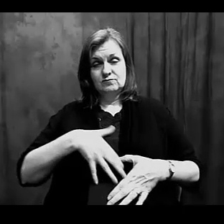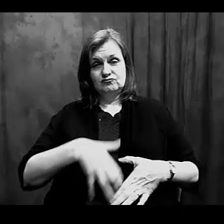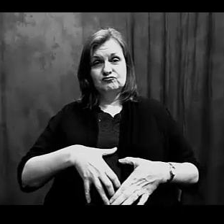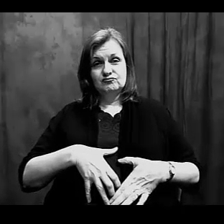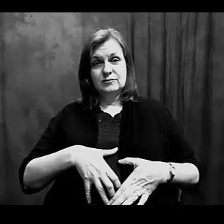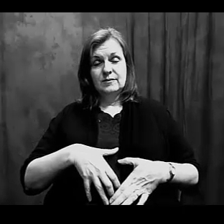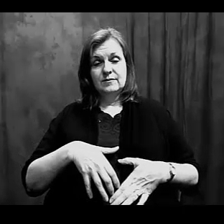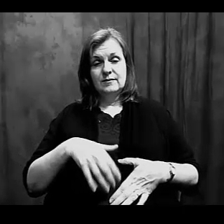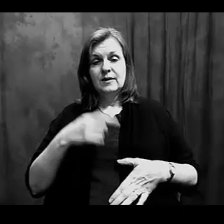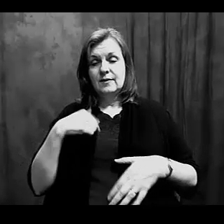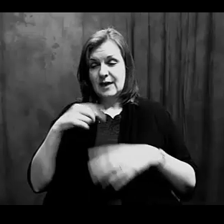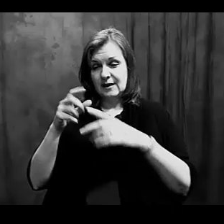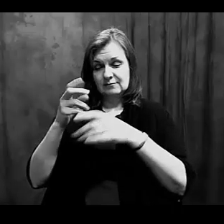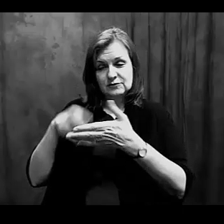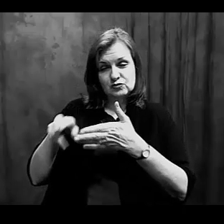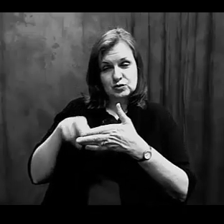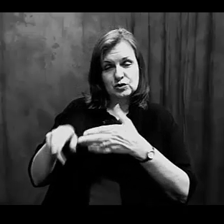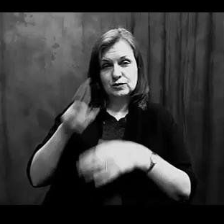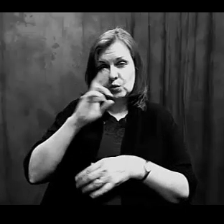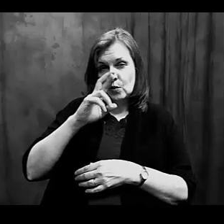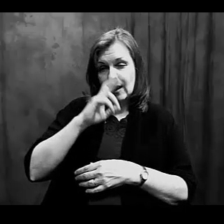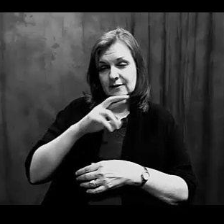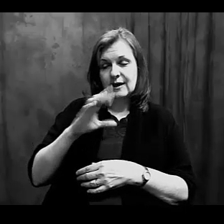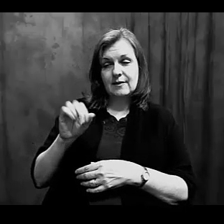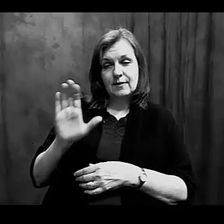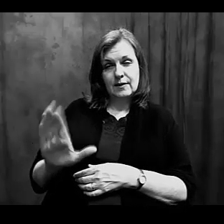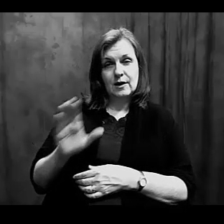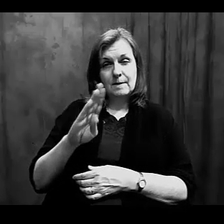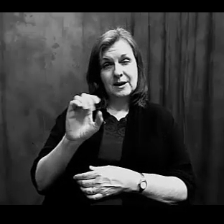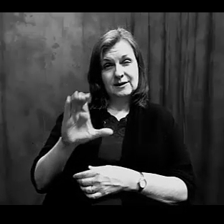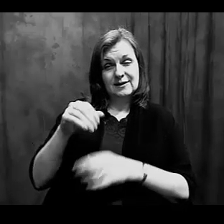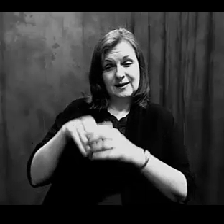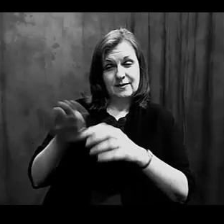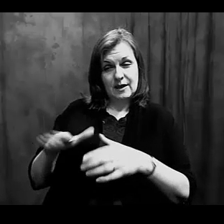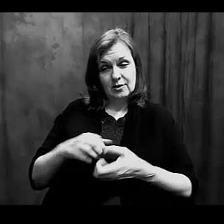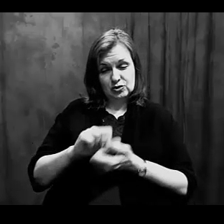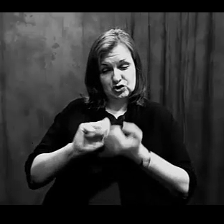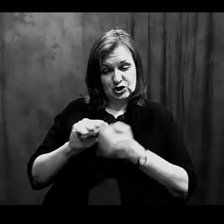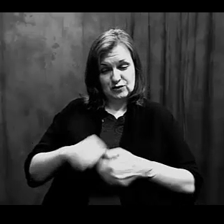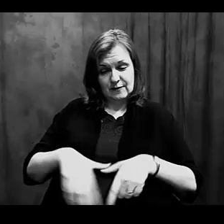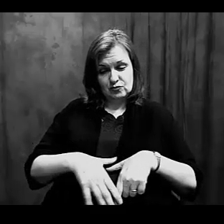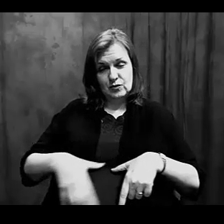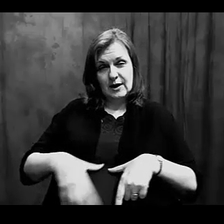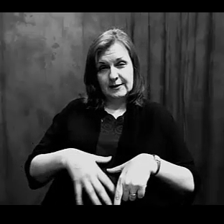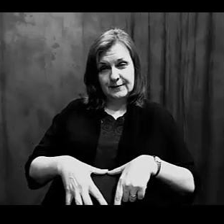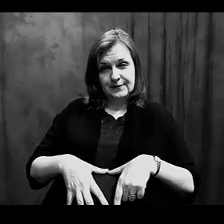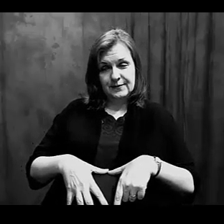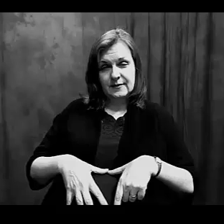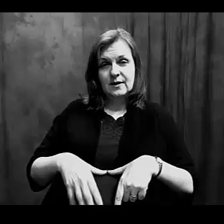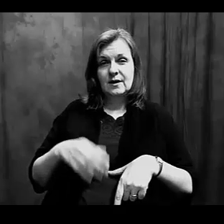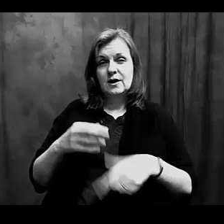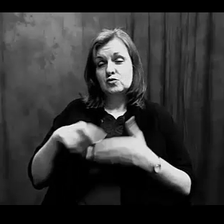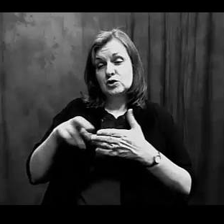they actually did some studies looking at rats and the bacteria in their digestive tract